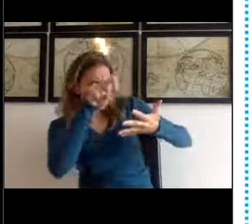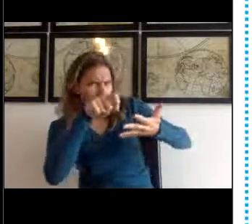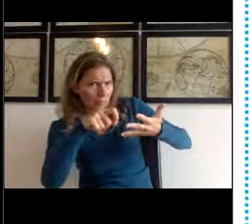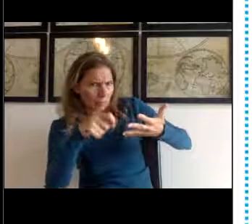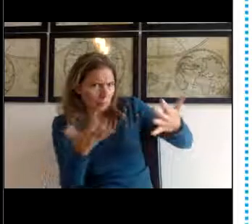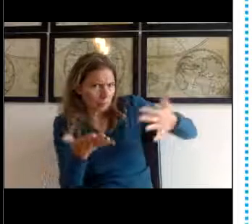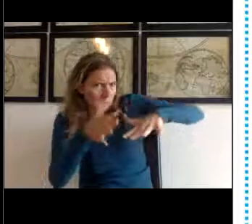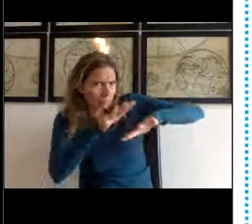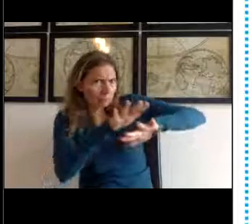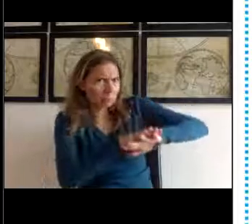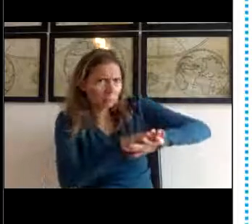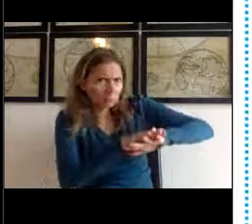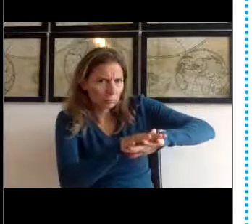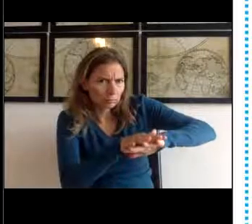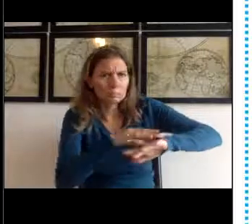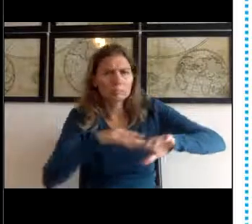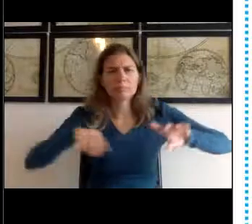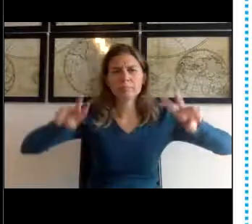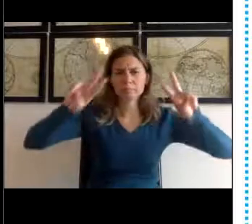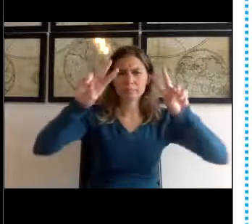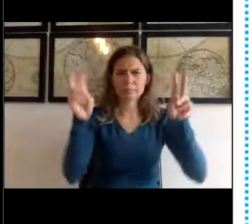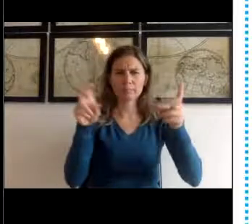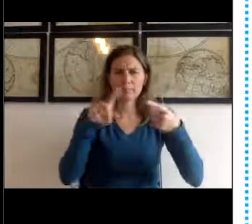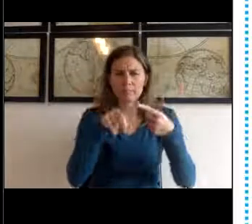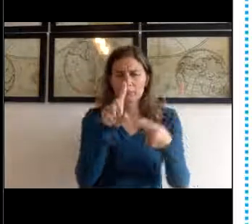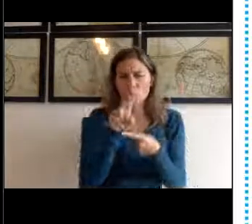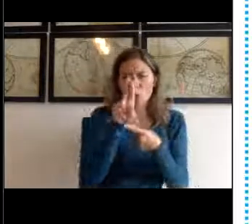This entails a detailed examination of the organisation,